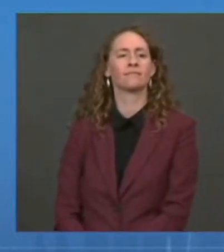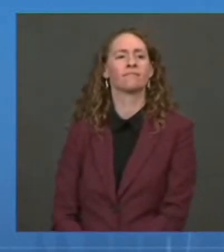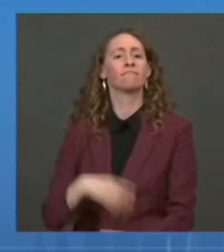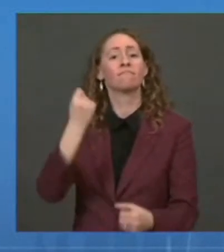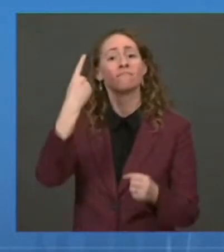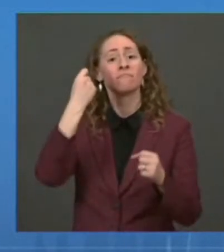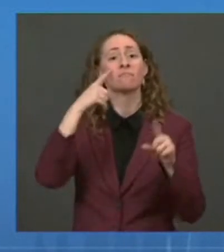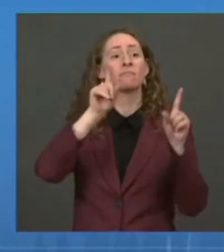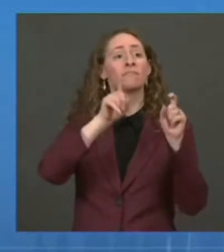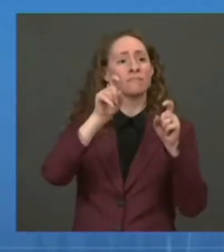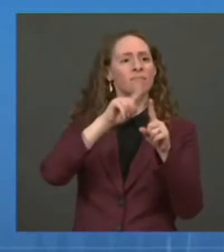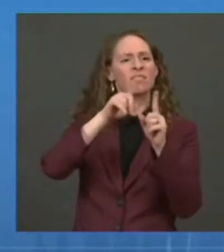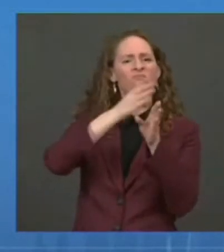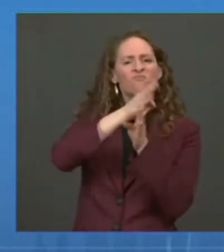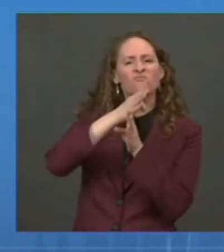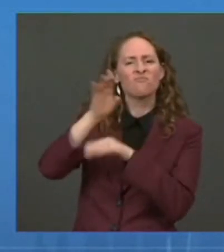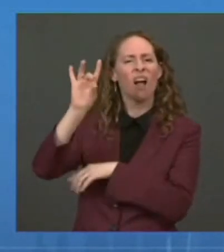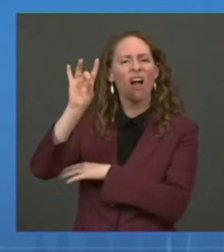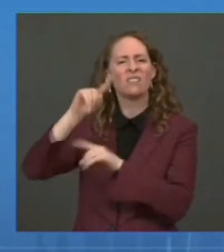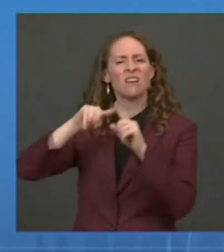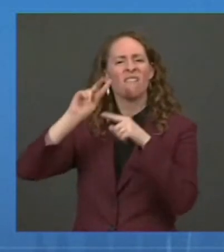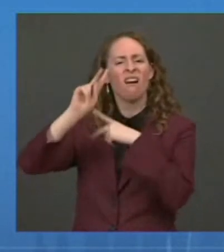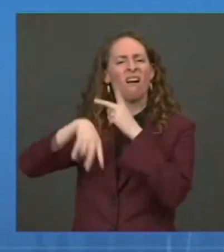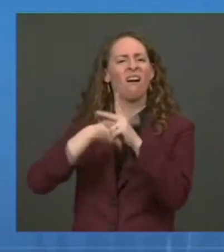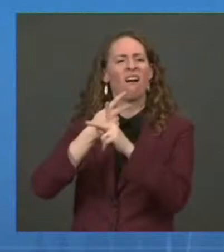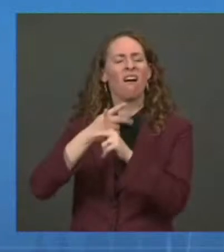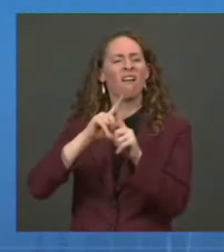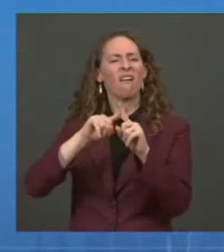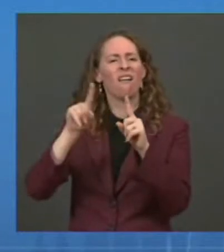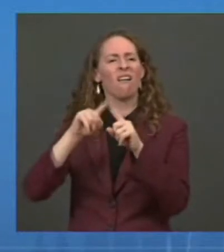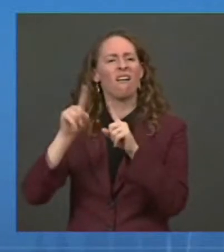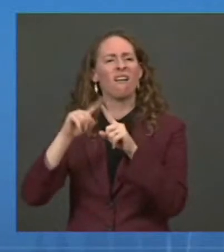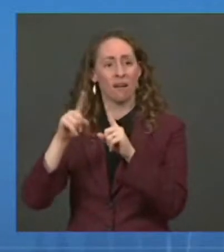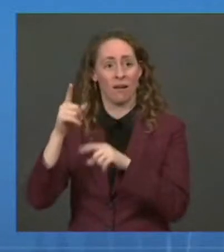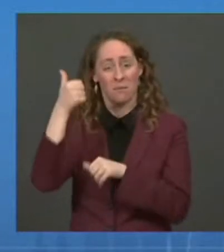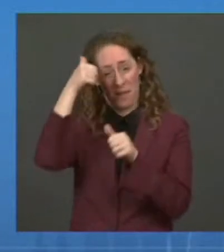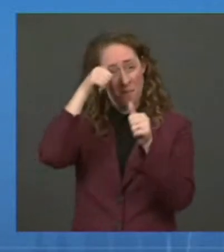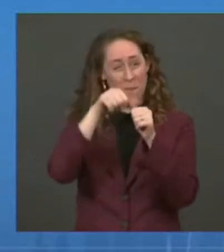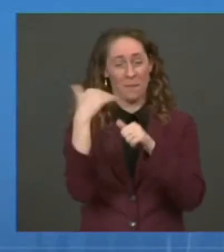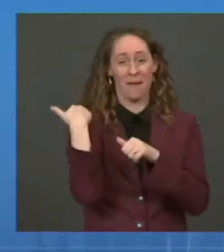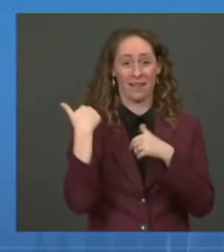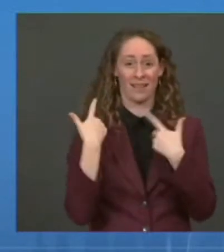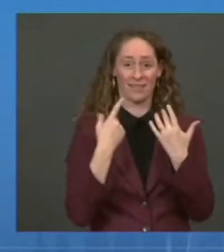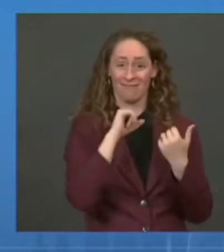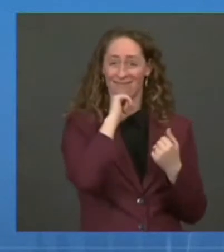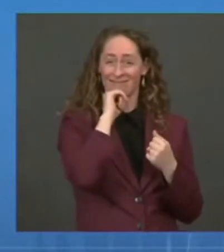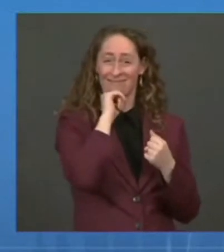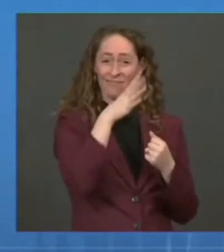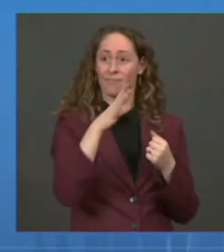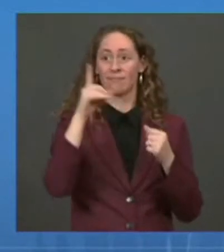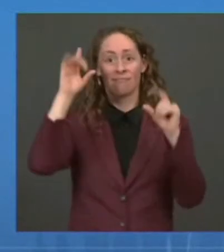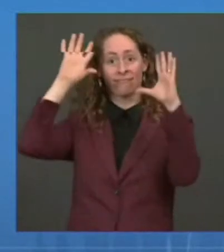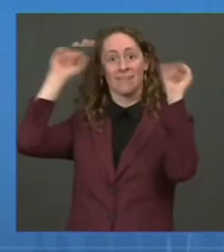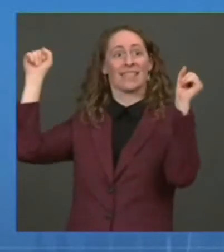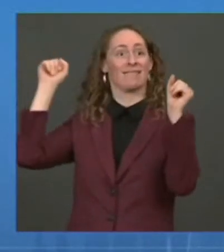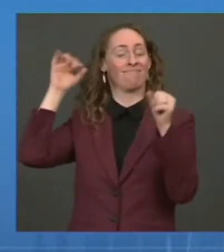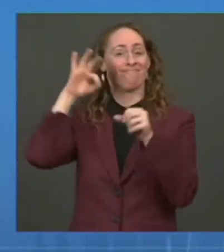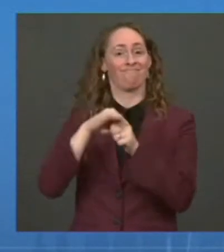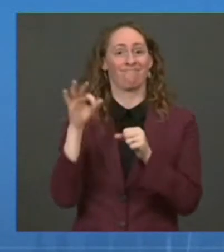TOTAL OF EIGHT ON THE MARKET SO CONSUMER CHOICE AND PRICES ARE STARTING TO COME DOWN UP FROM ZERO TESTS THAT WERE ON THE